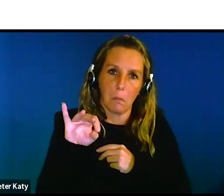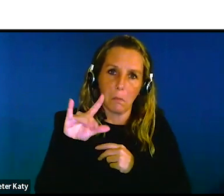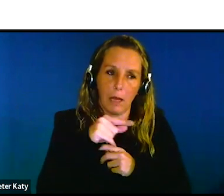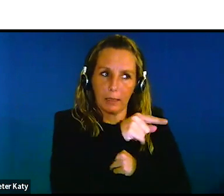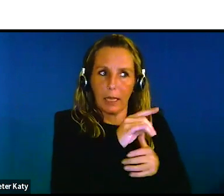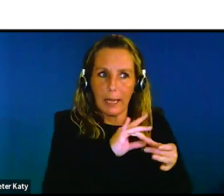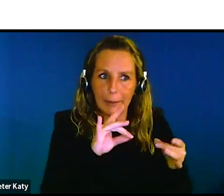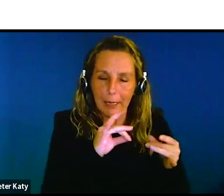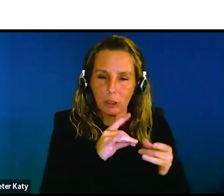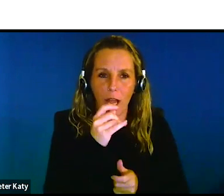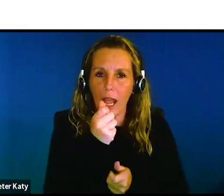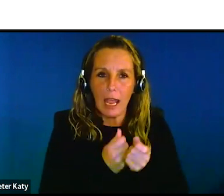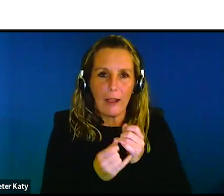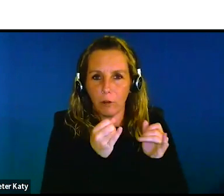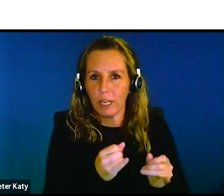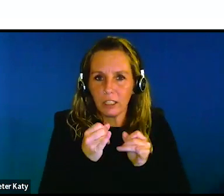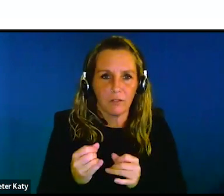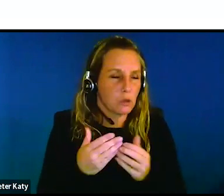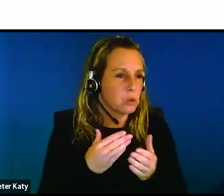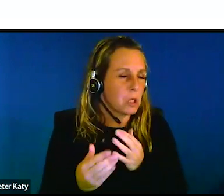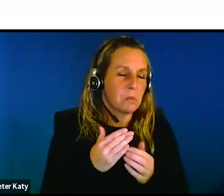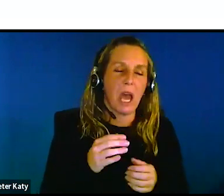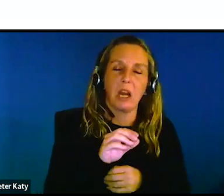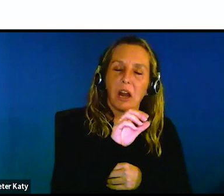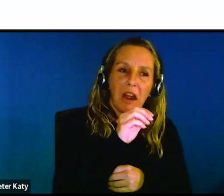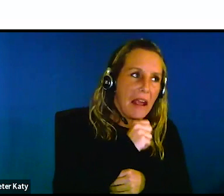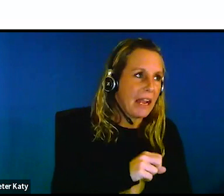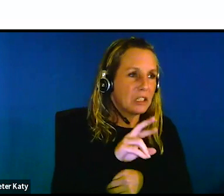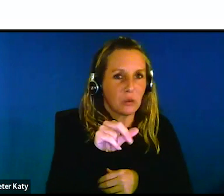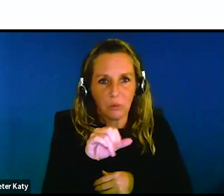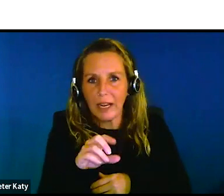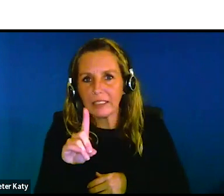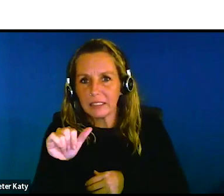regardless of race, age, ethnicity, gender, disability,